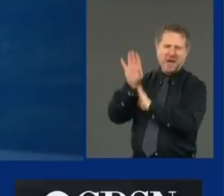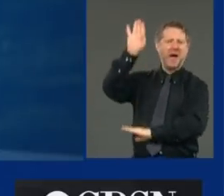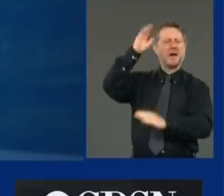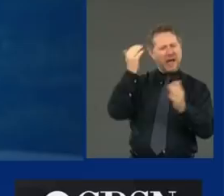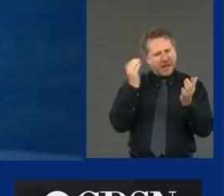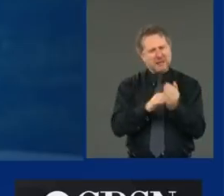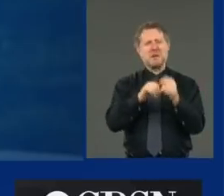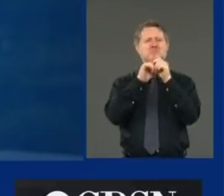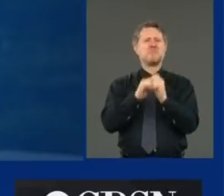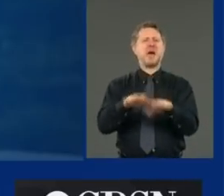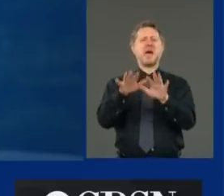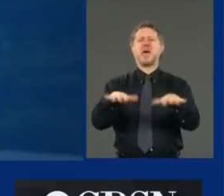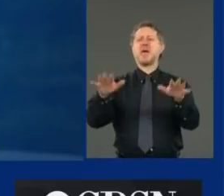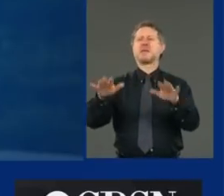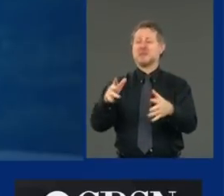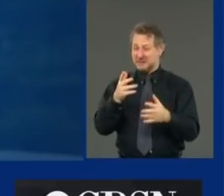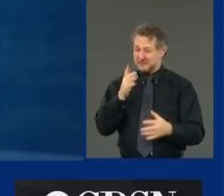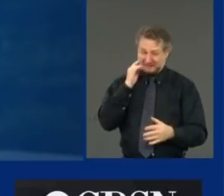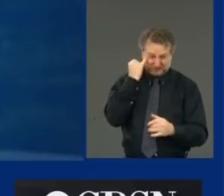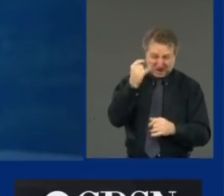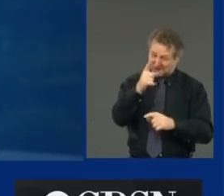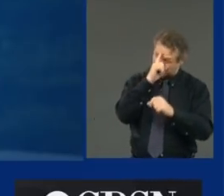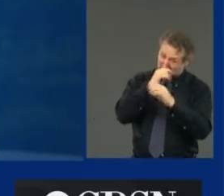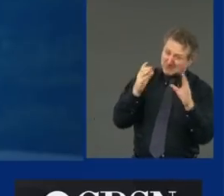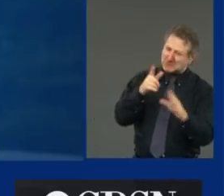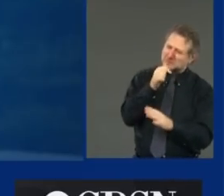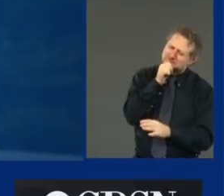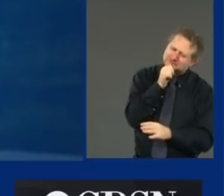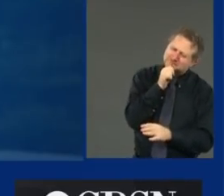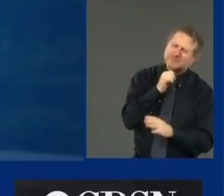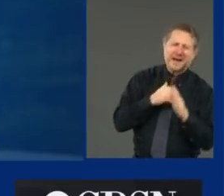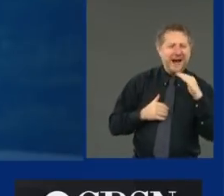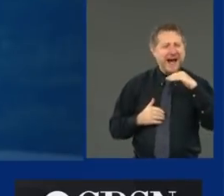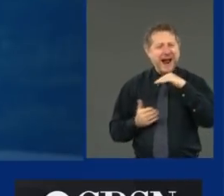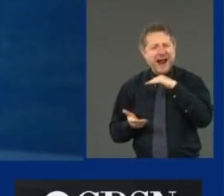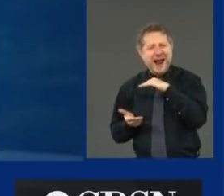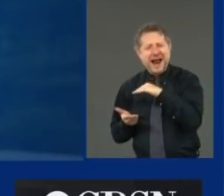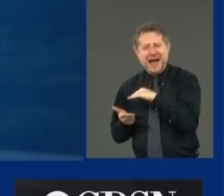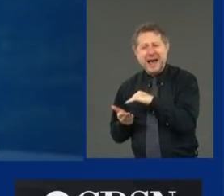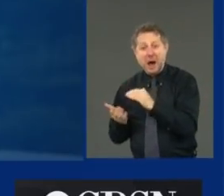WITHOUT TESTING AND TRACING AND OPENED WITHOUT DOING MONITORING. THAT WOULD BE THE WORSE SITUATION.